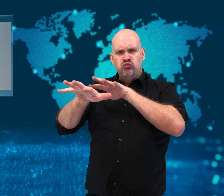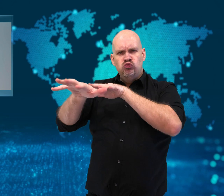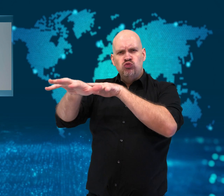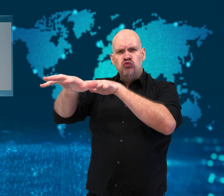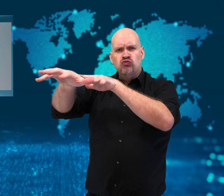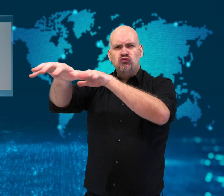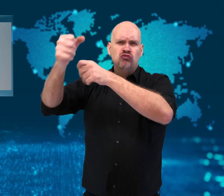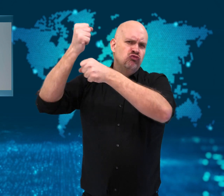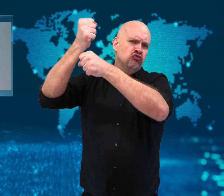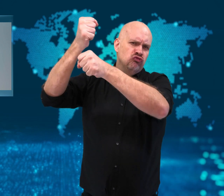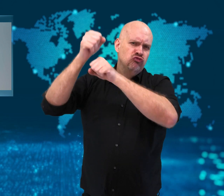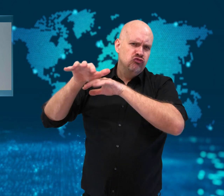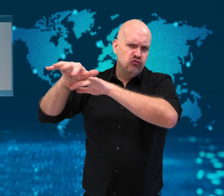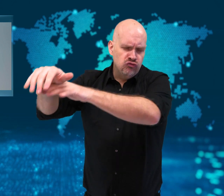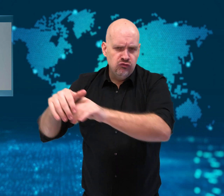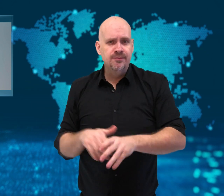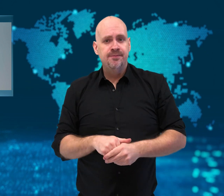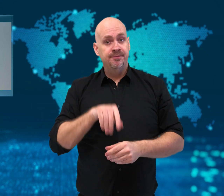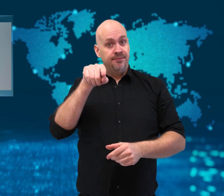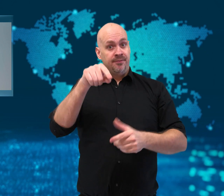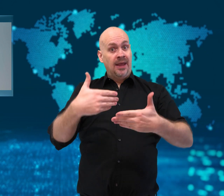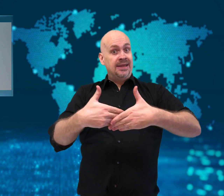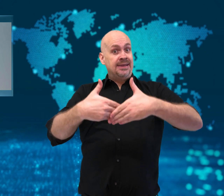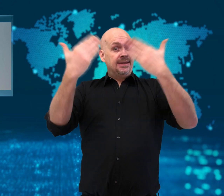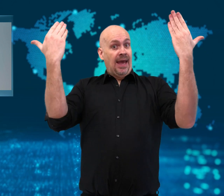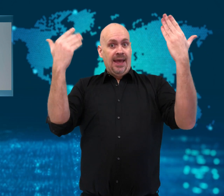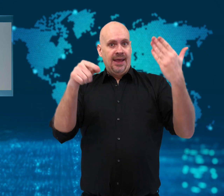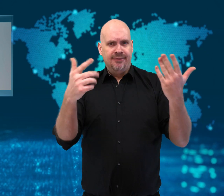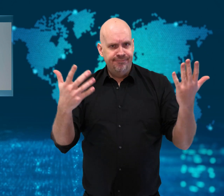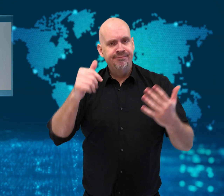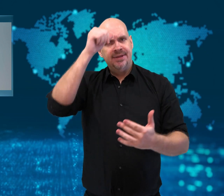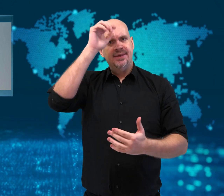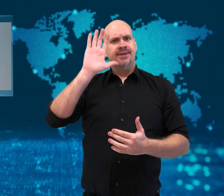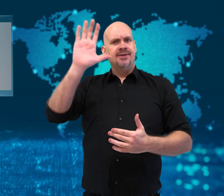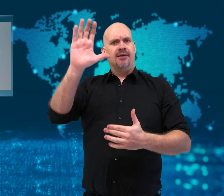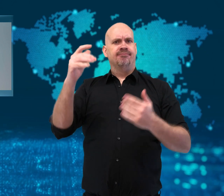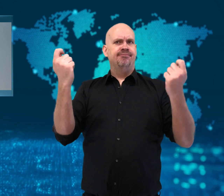Others marched toward India’s Parliament.